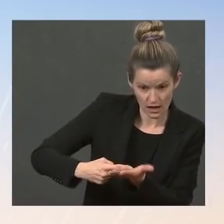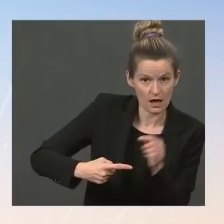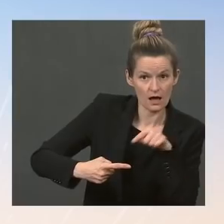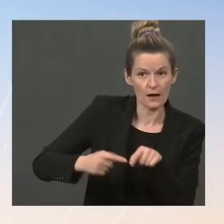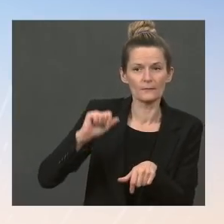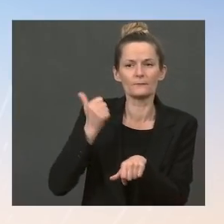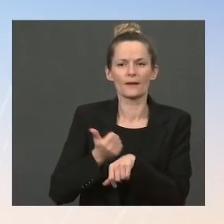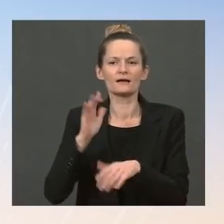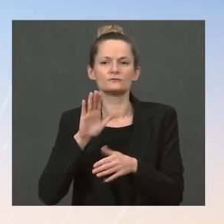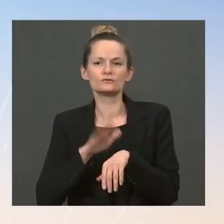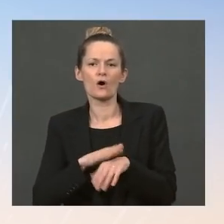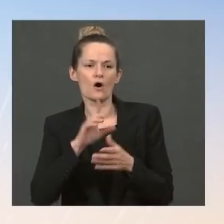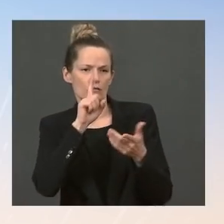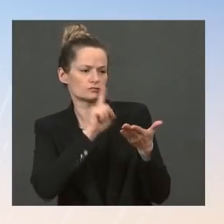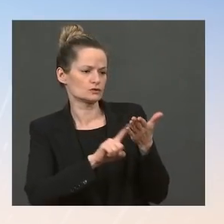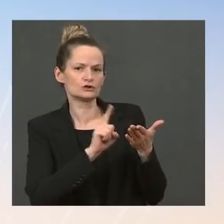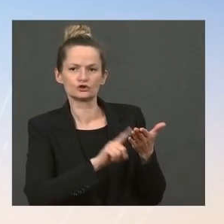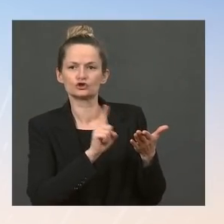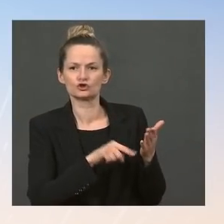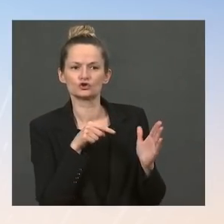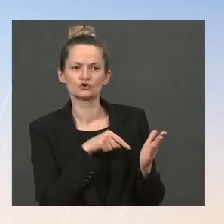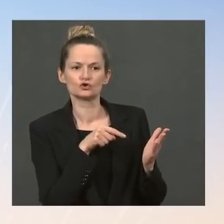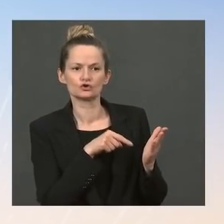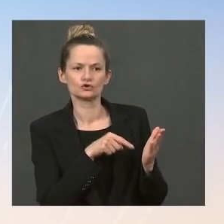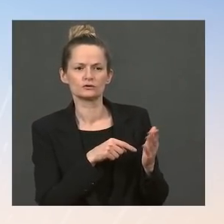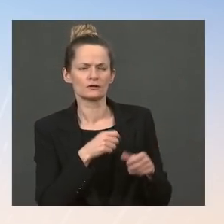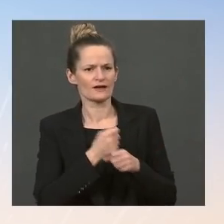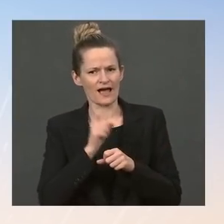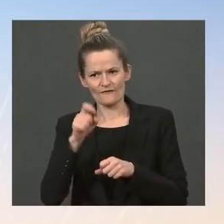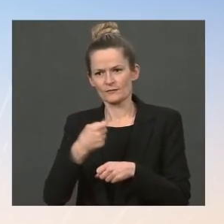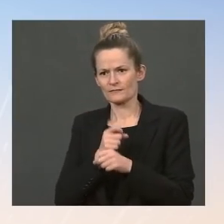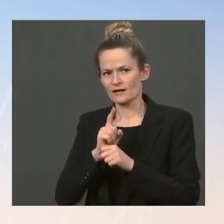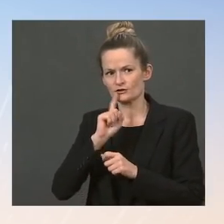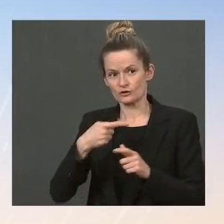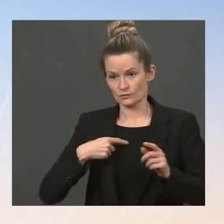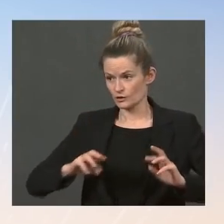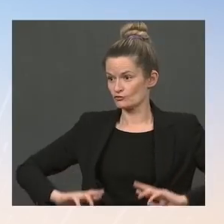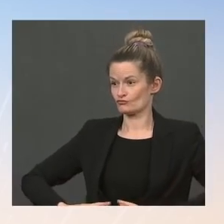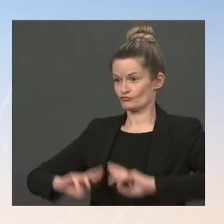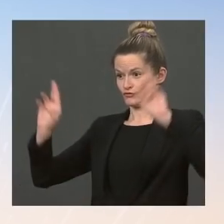It's our job to be prepared whenever we can operationalize. The Press: And does the President have any regrets